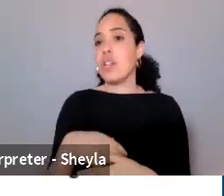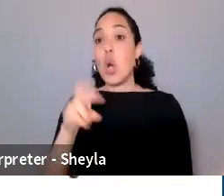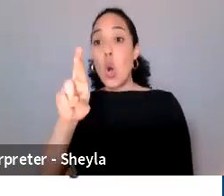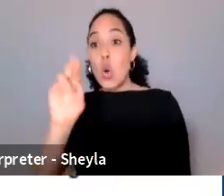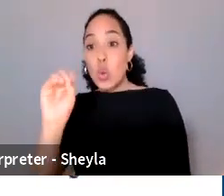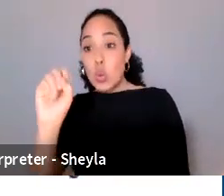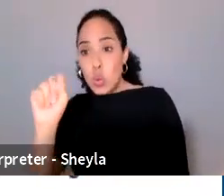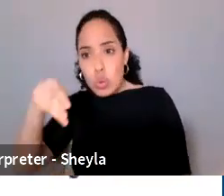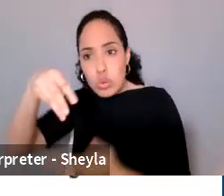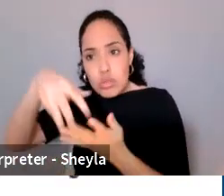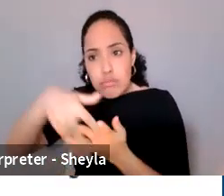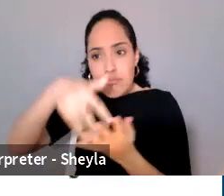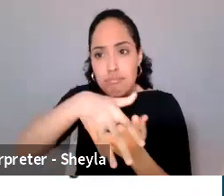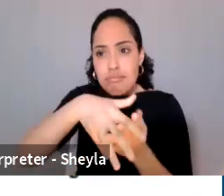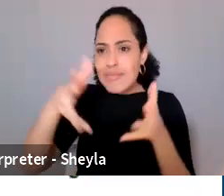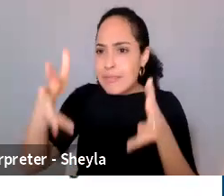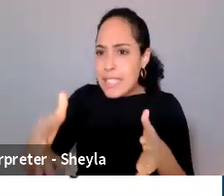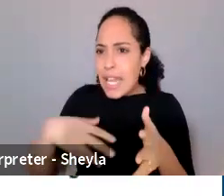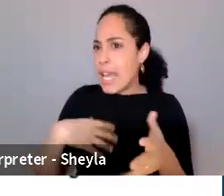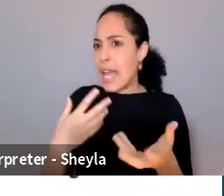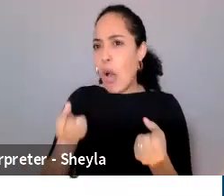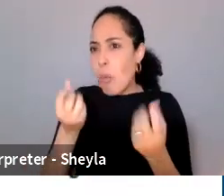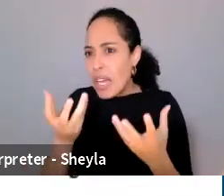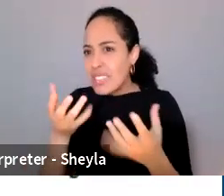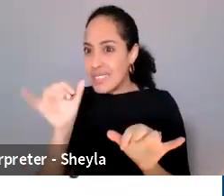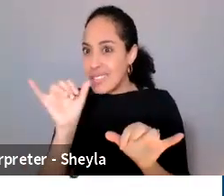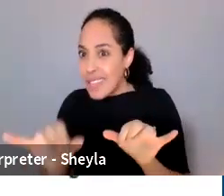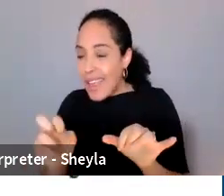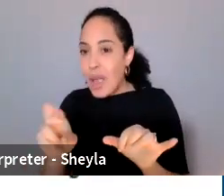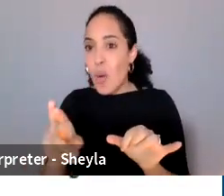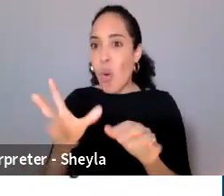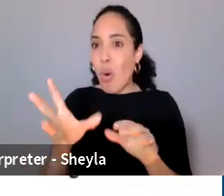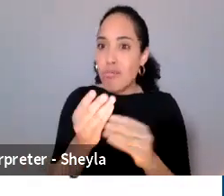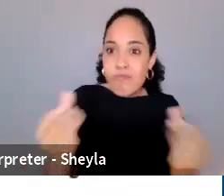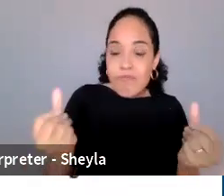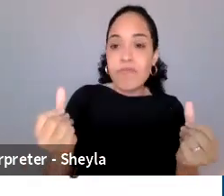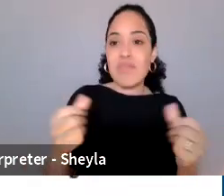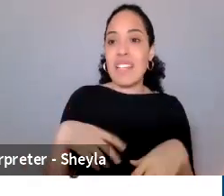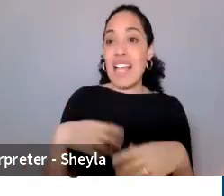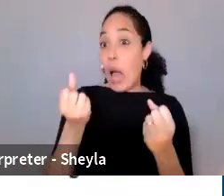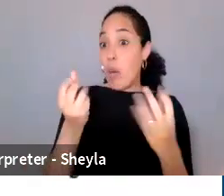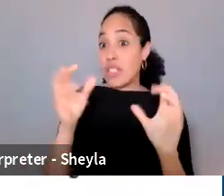burned and whether they're going to be able to absorb moisture and and have regrowth or whether